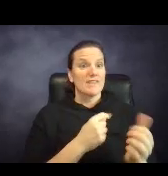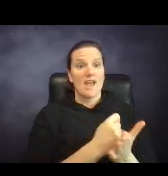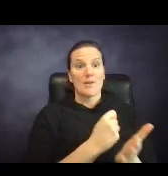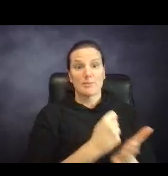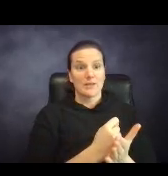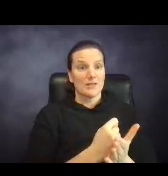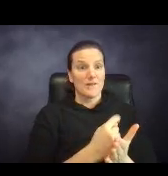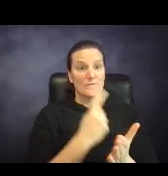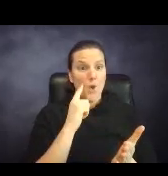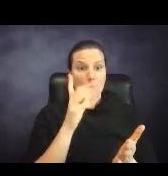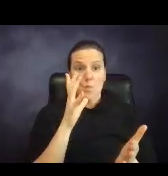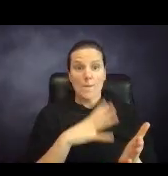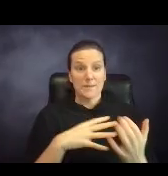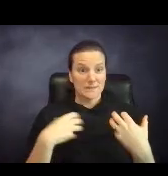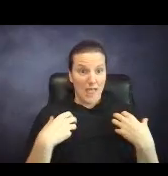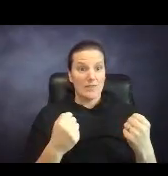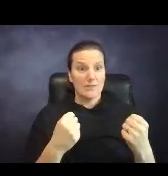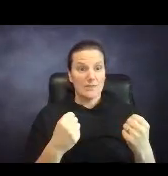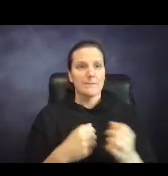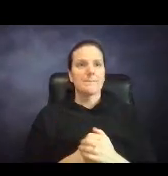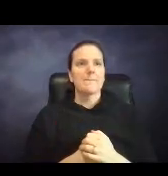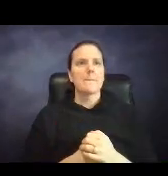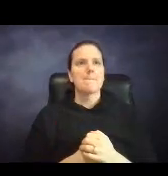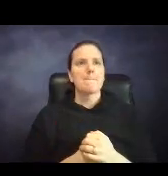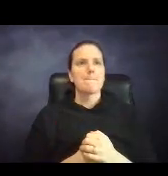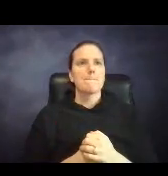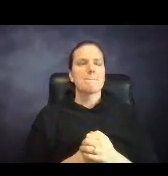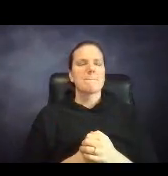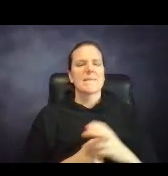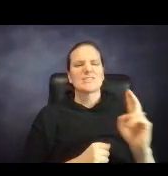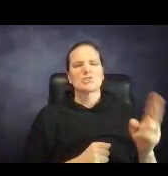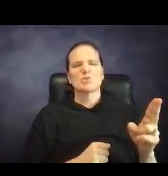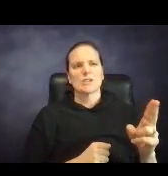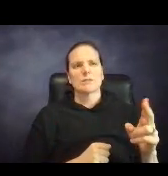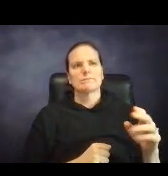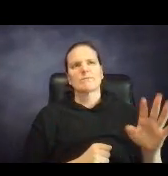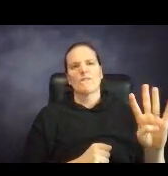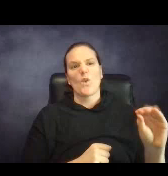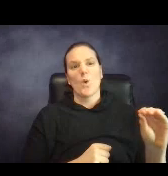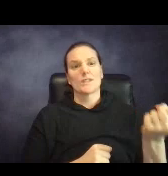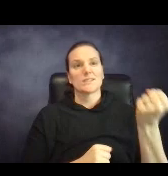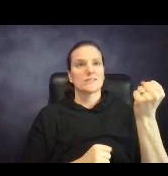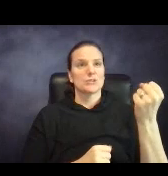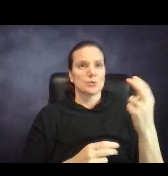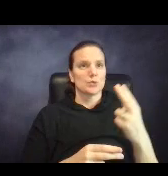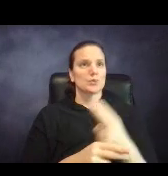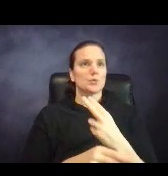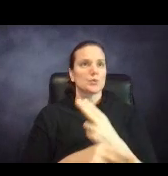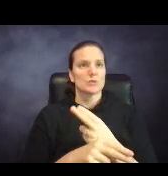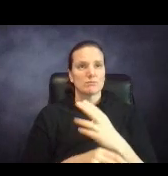So just a brief history of hormone replacement therapy. In the forties we were using pharmaceutical estrogen in the form of Premarin.